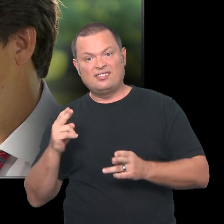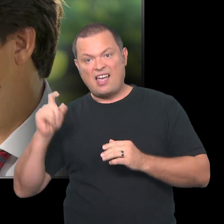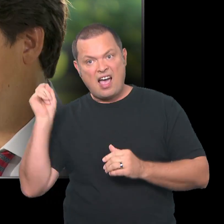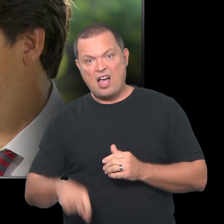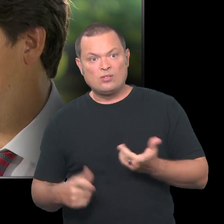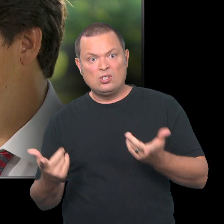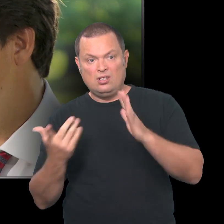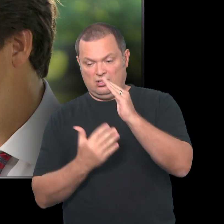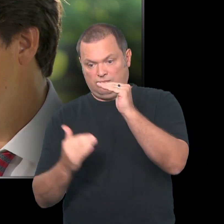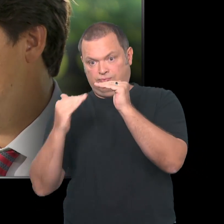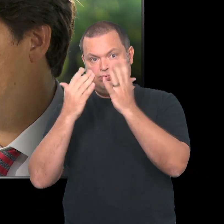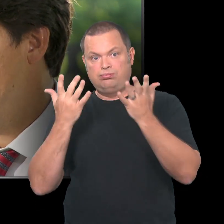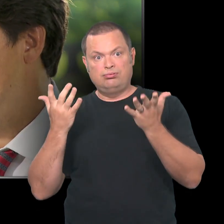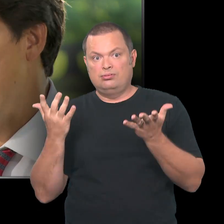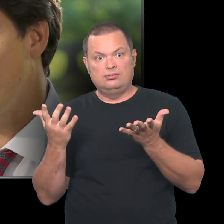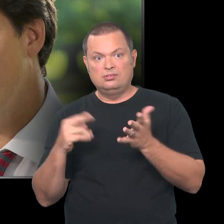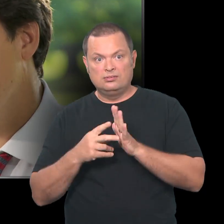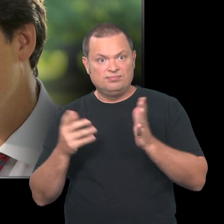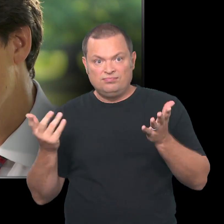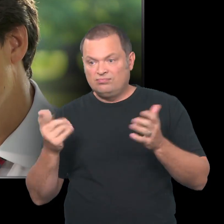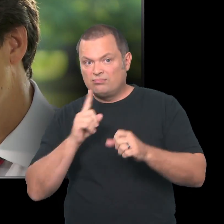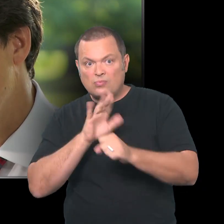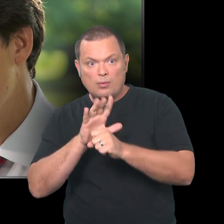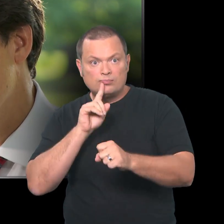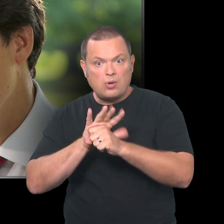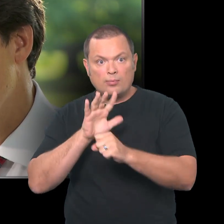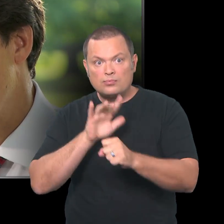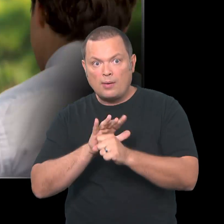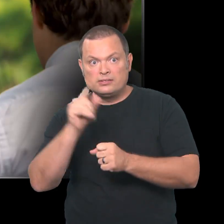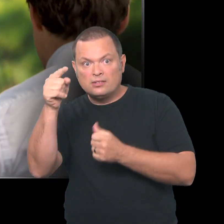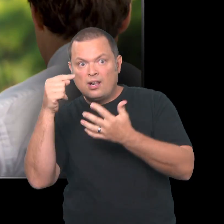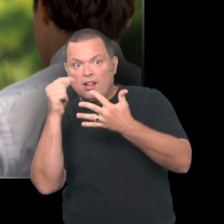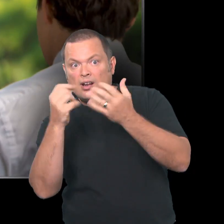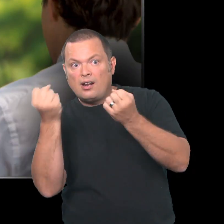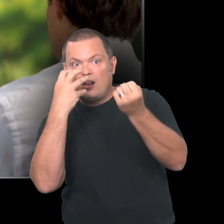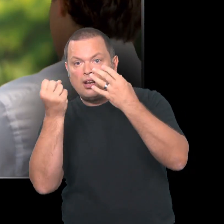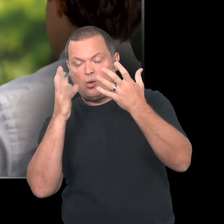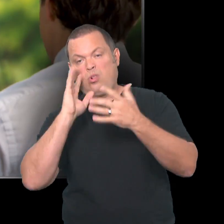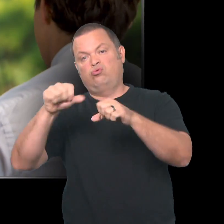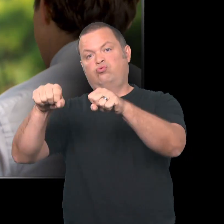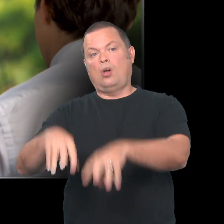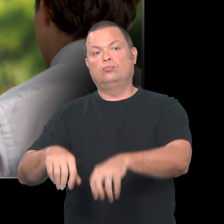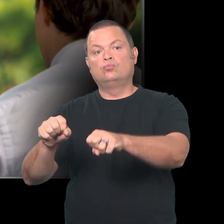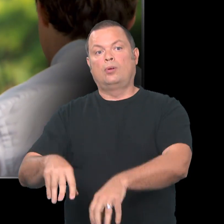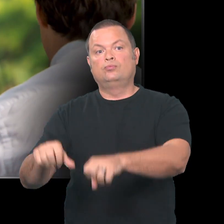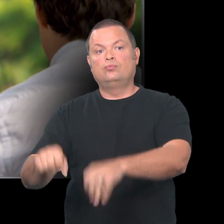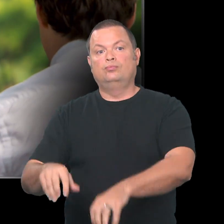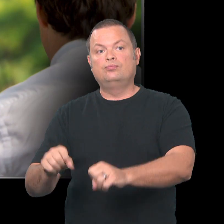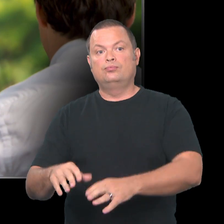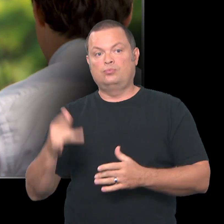which means he's going to have to cut, which means he's going to have to, you know, back off on some of the promises he has been making,